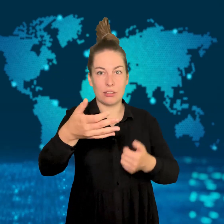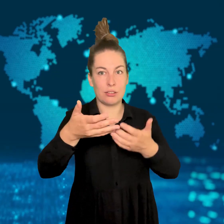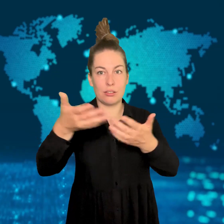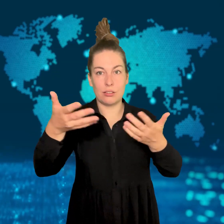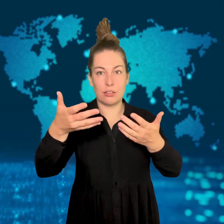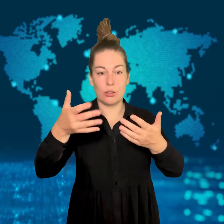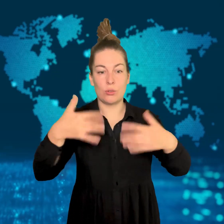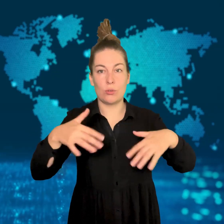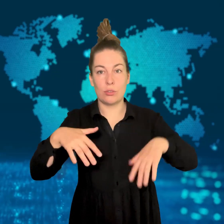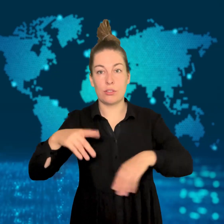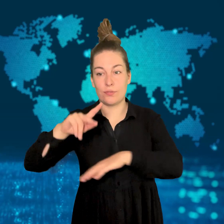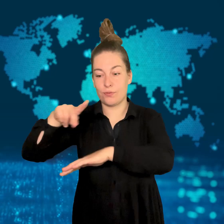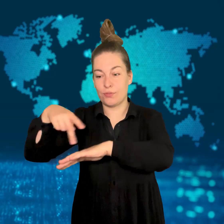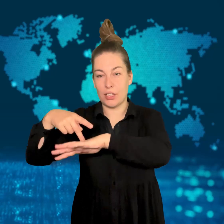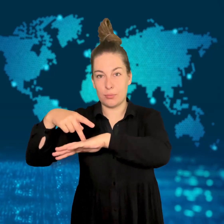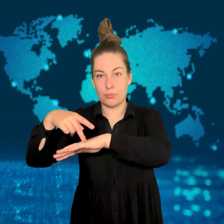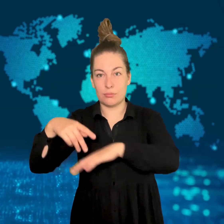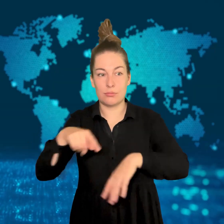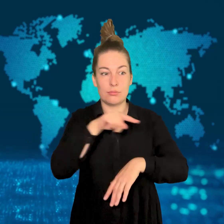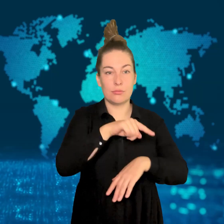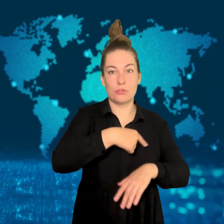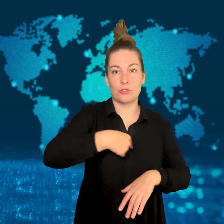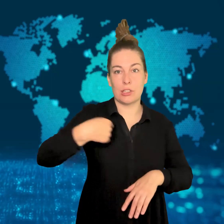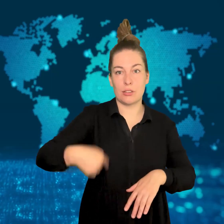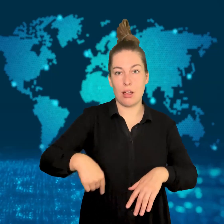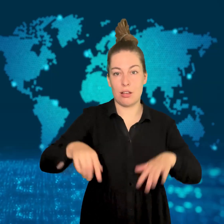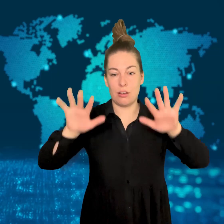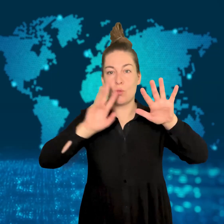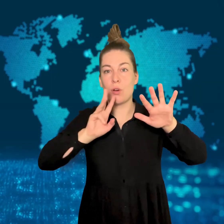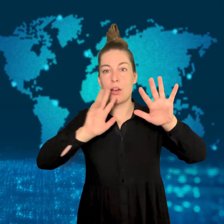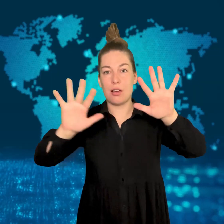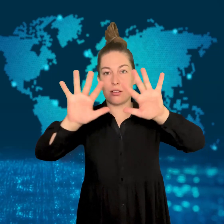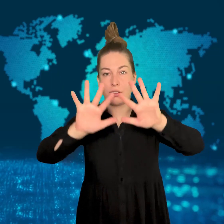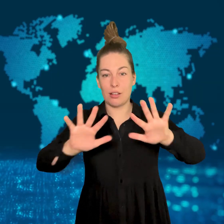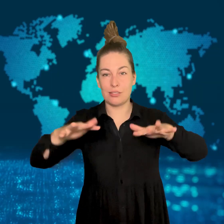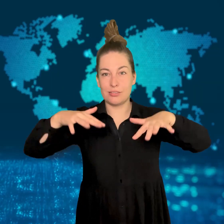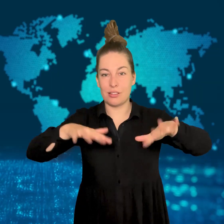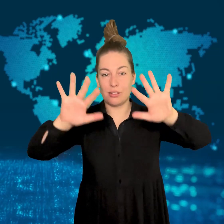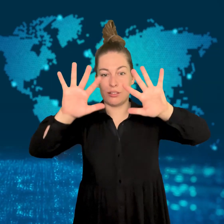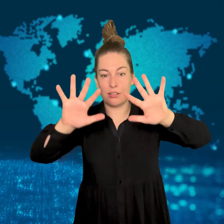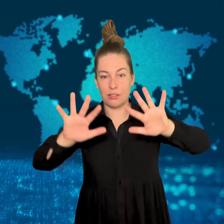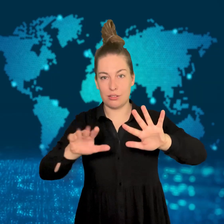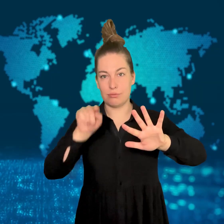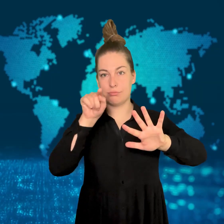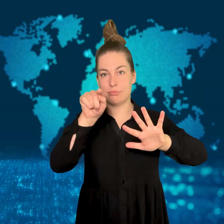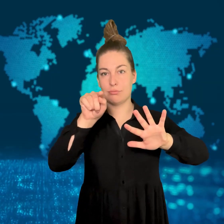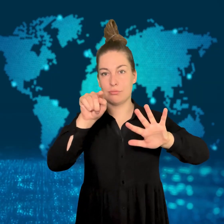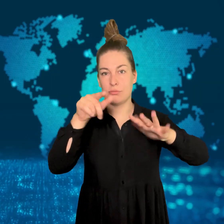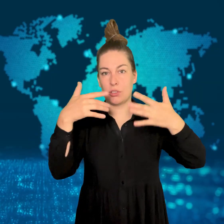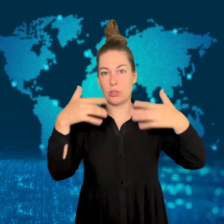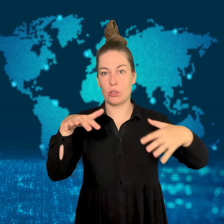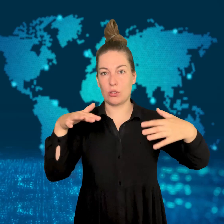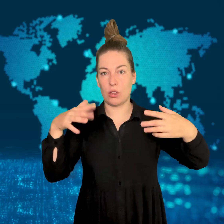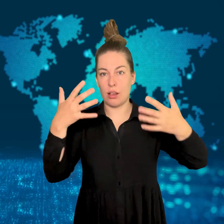and other items to Philippine soldiers that were stationed at a nearby island.